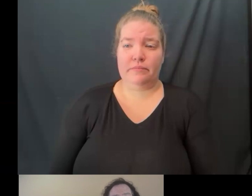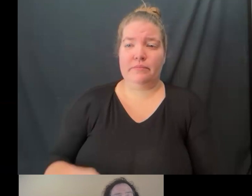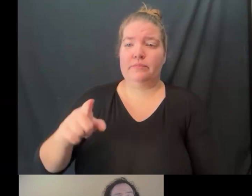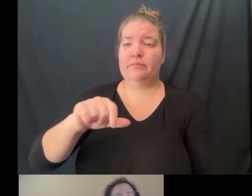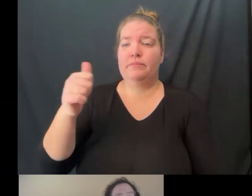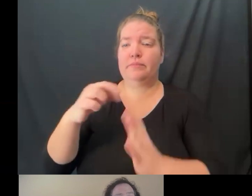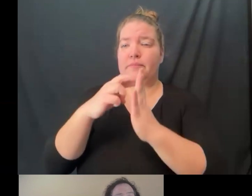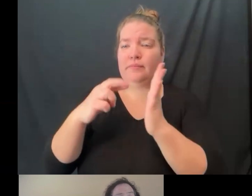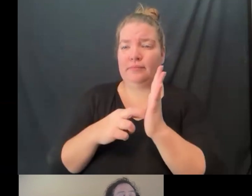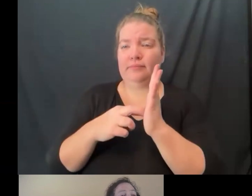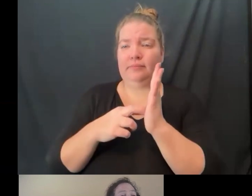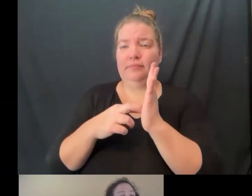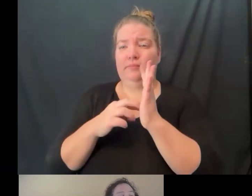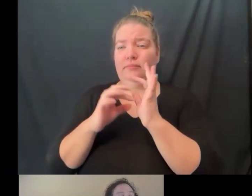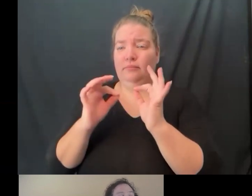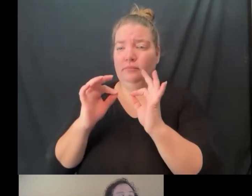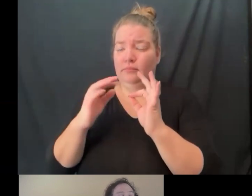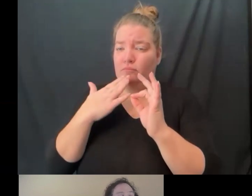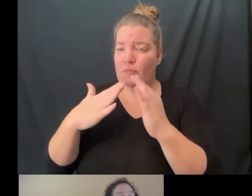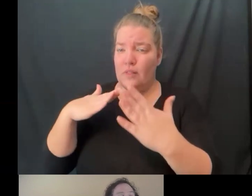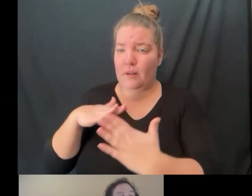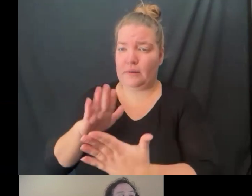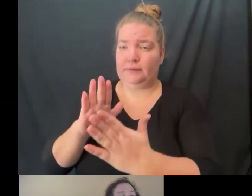to measure the accessibility of files.